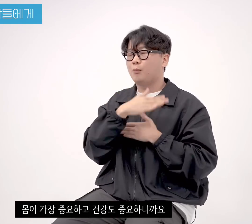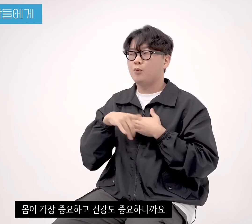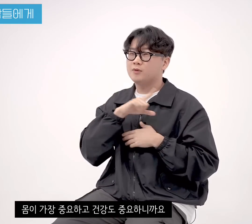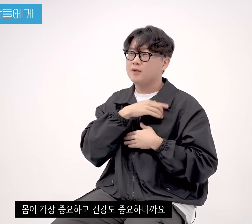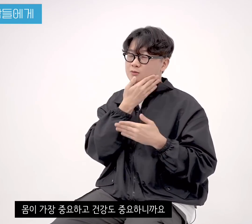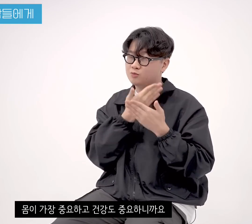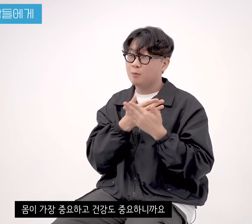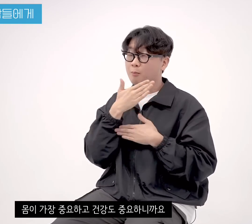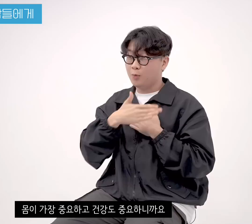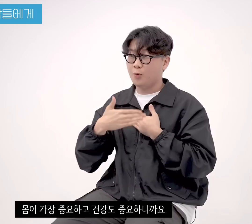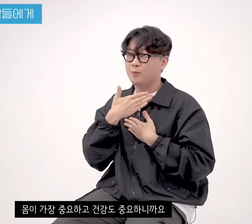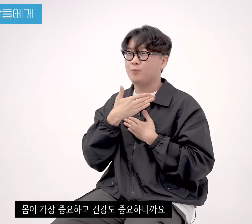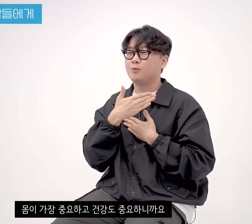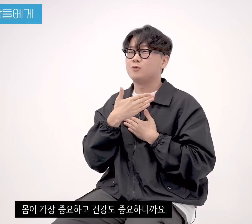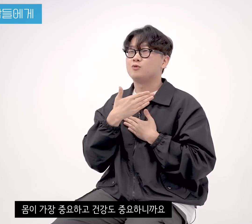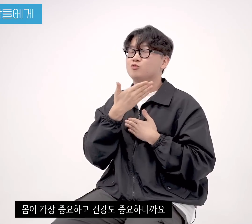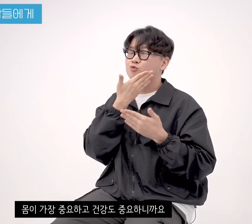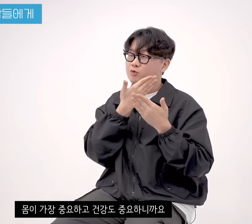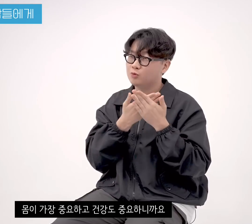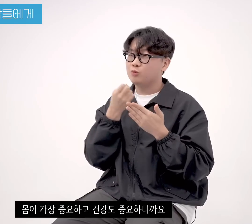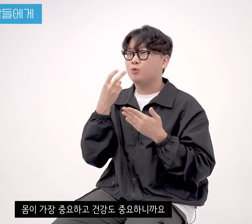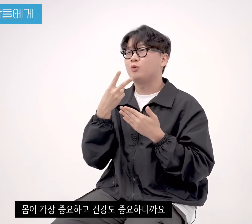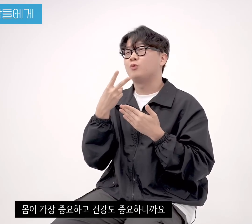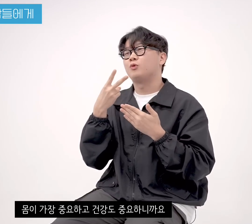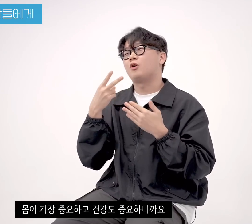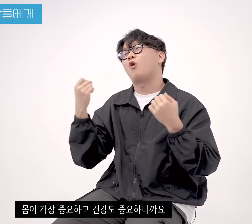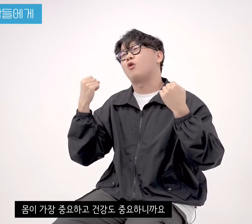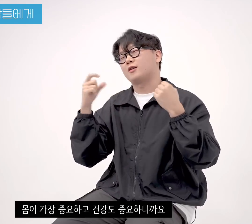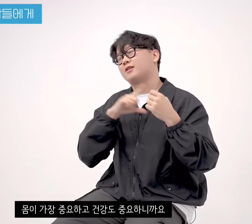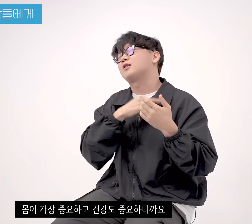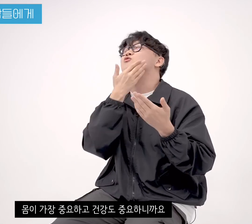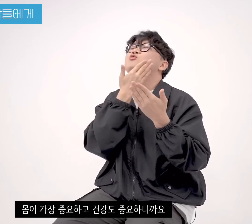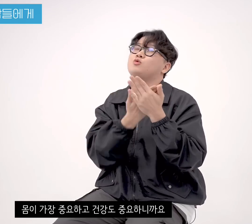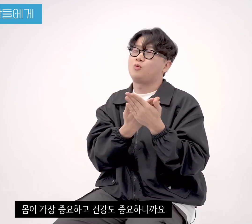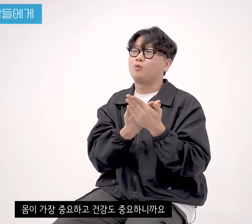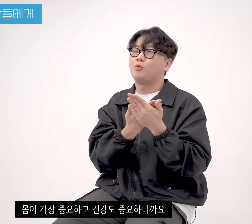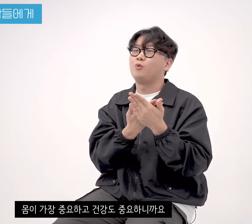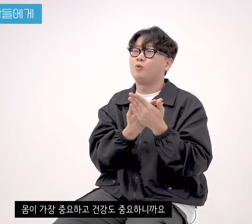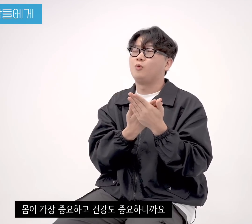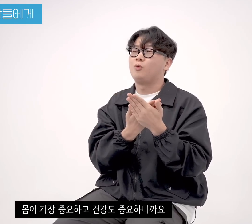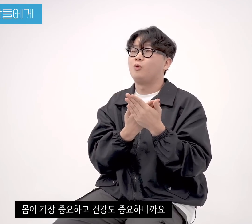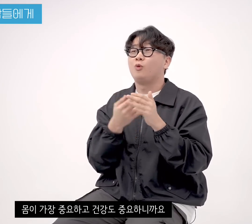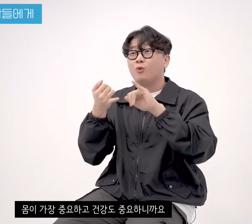Your body is the most important and your health is also important.